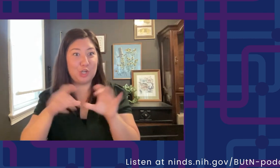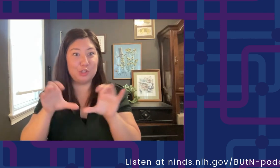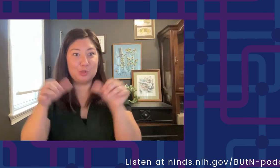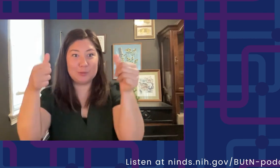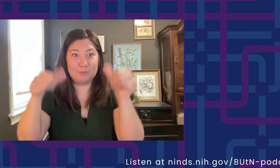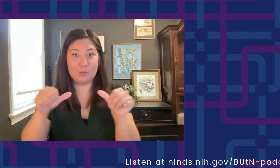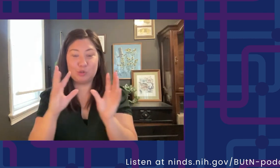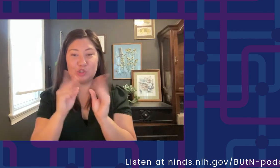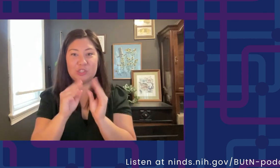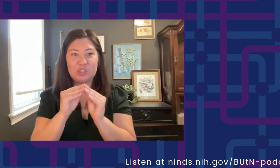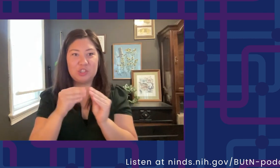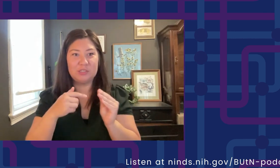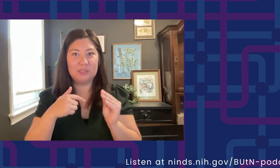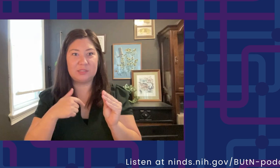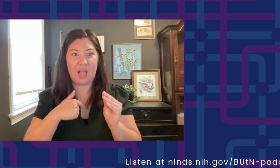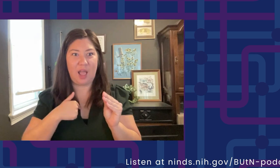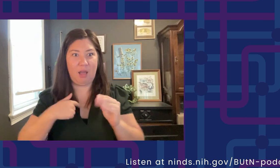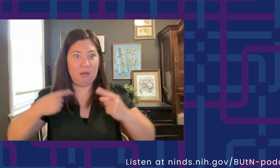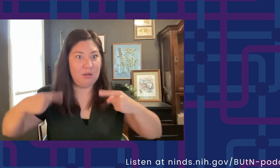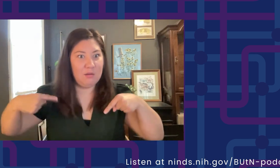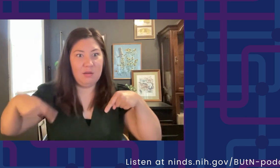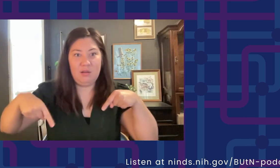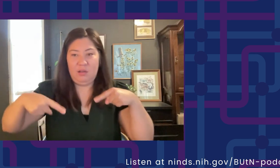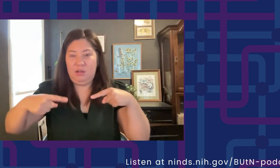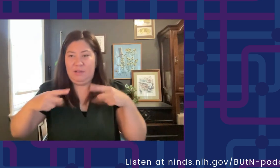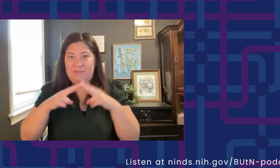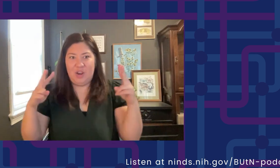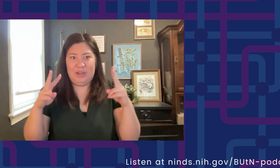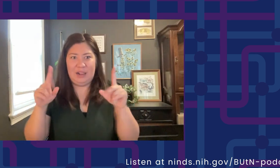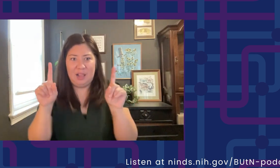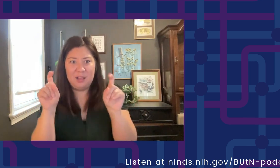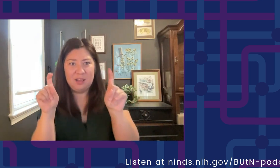Alicia Wooten: I remember when I started doing poster sessions, I was so nervous.